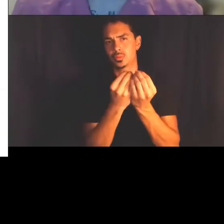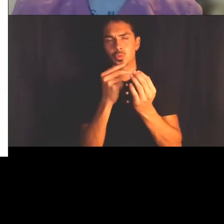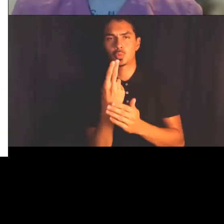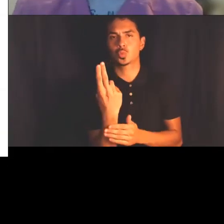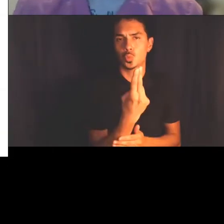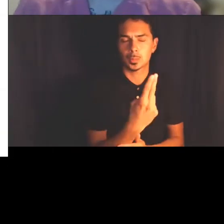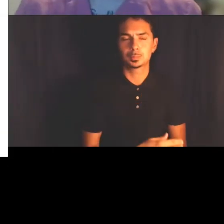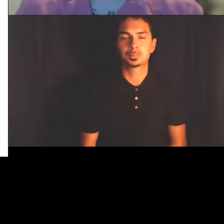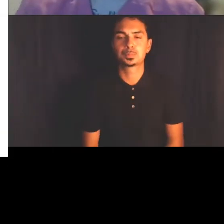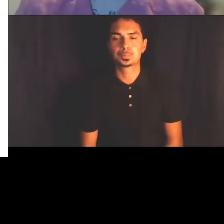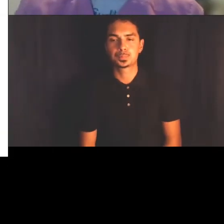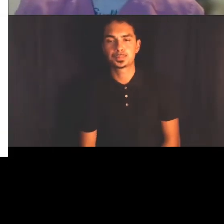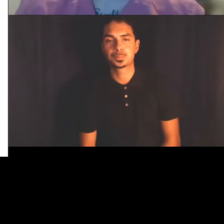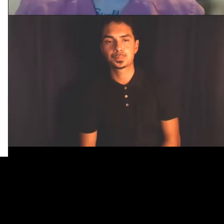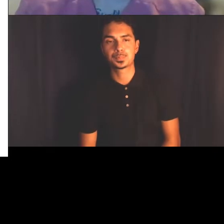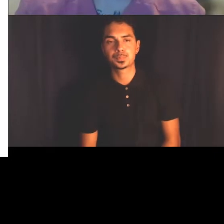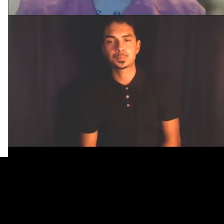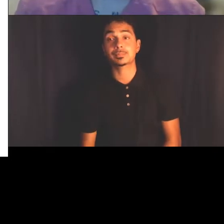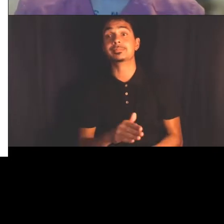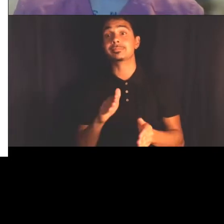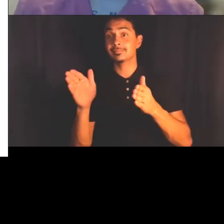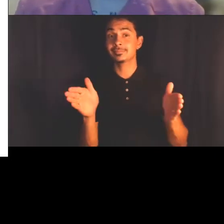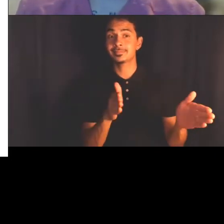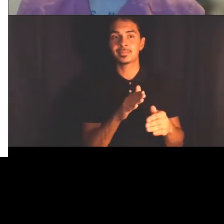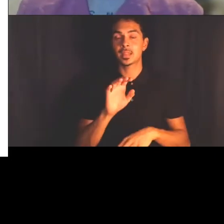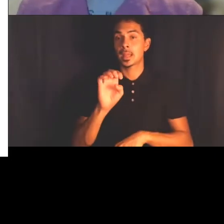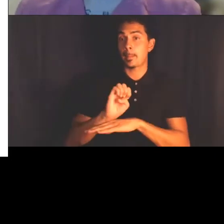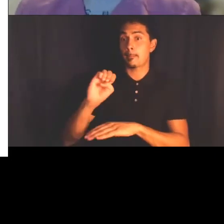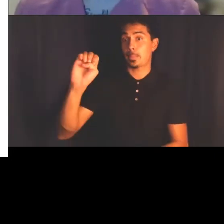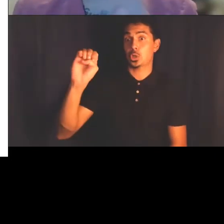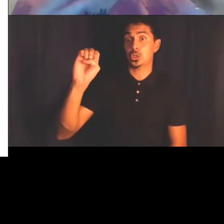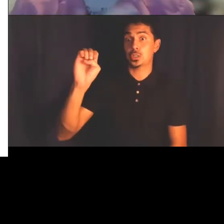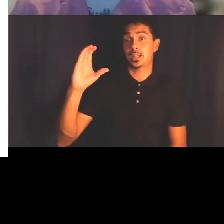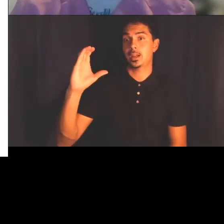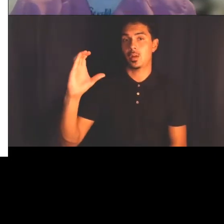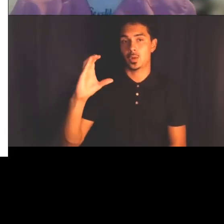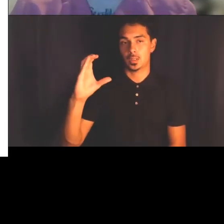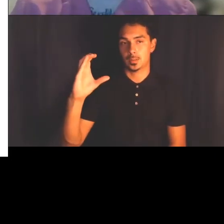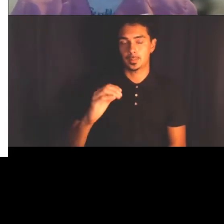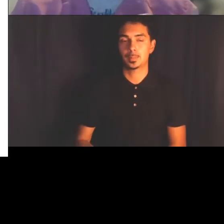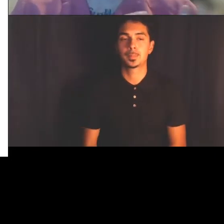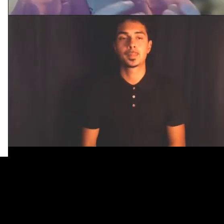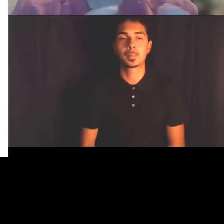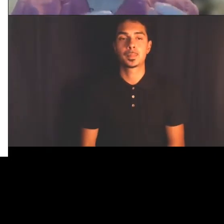So when we think about emergency contraception, so unlike the other options, which were more